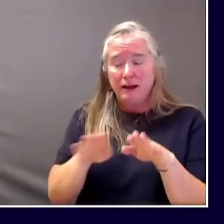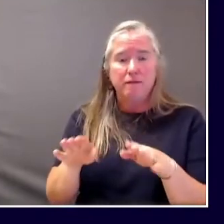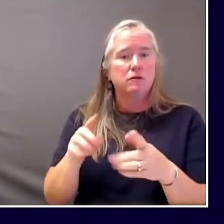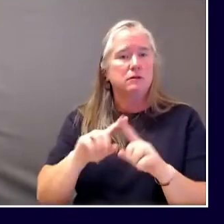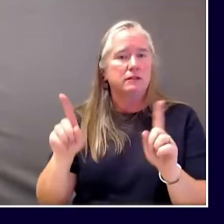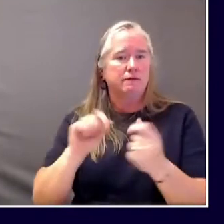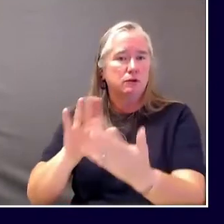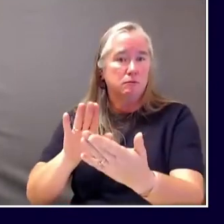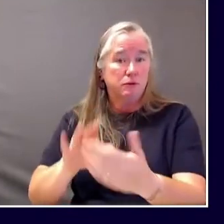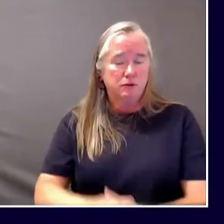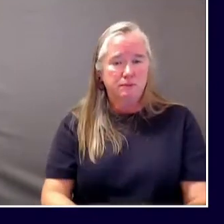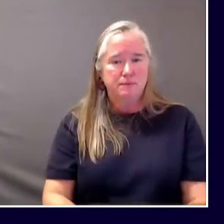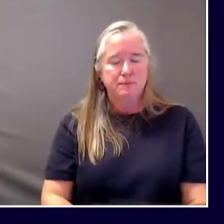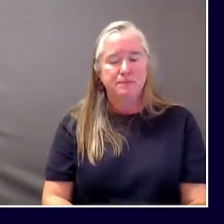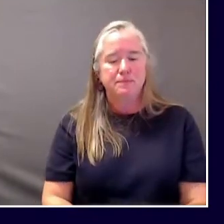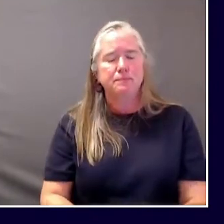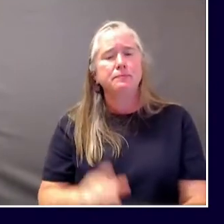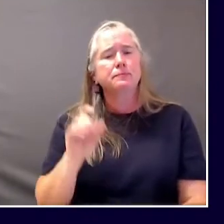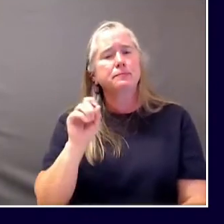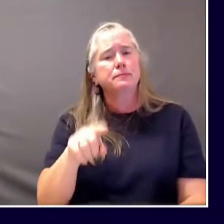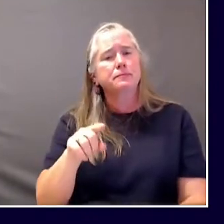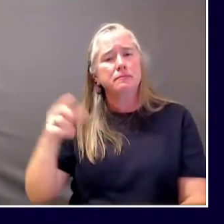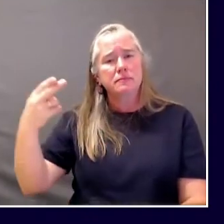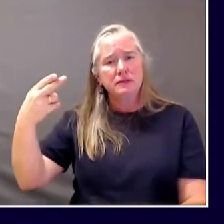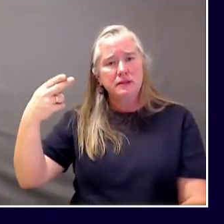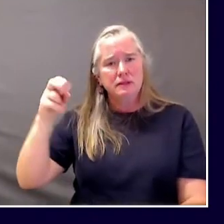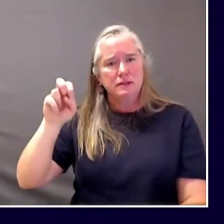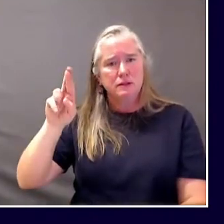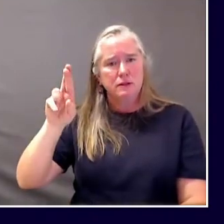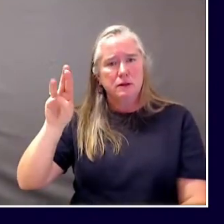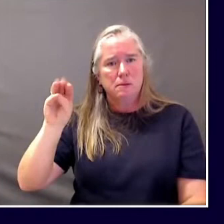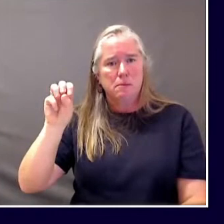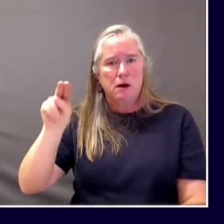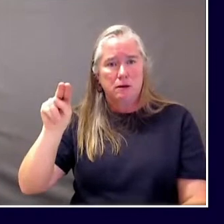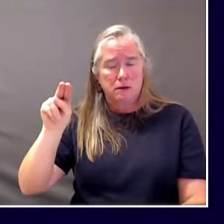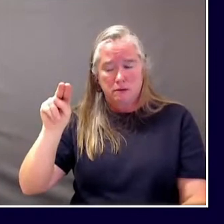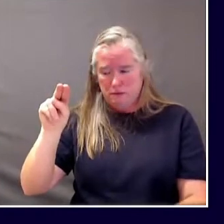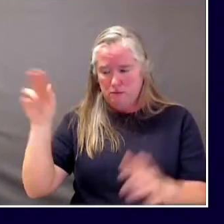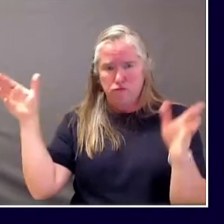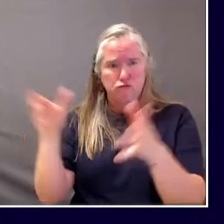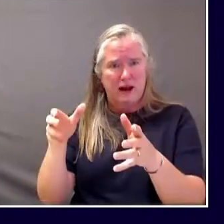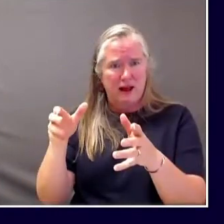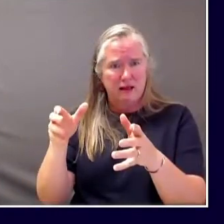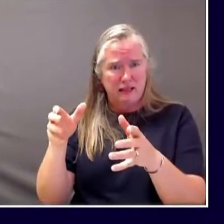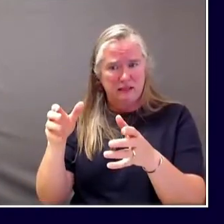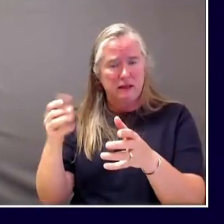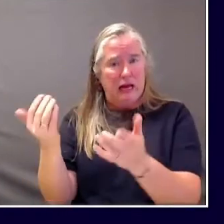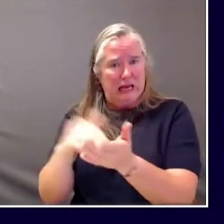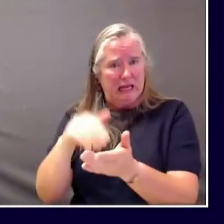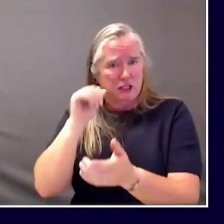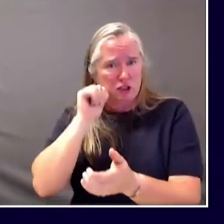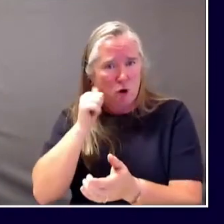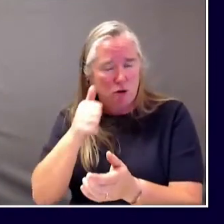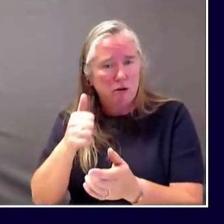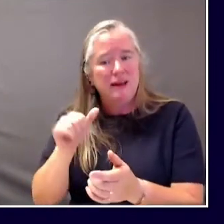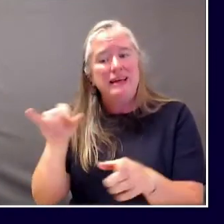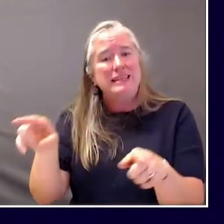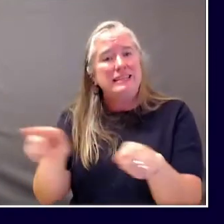the rally that's coming up tomorrow in Herman is at the same place last rally in Herman